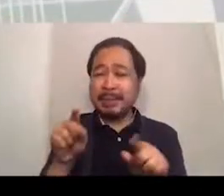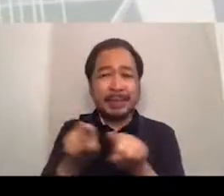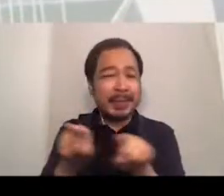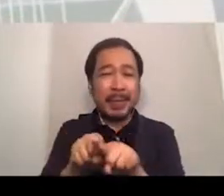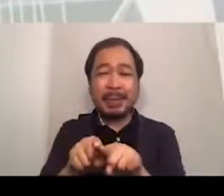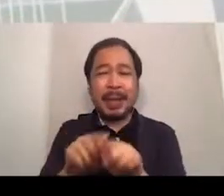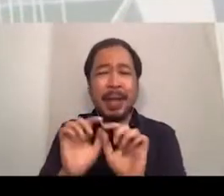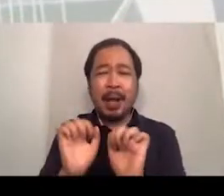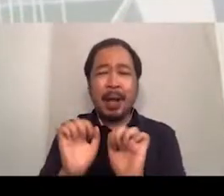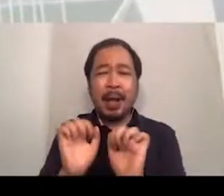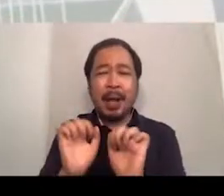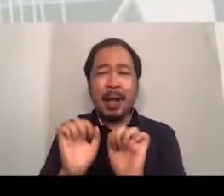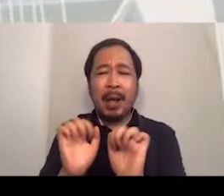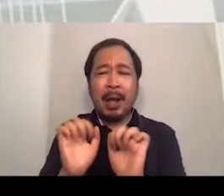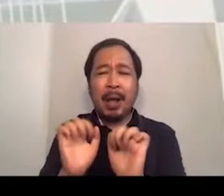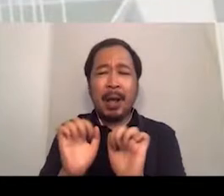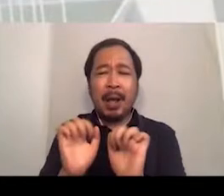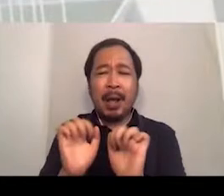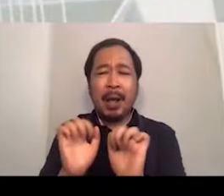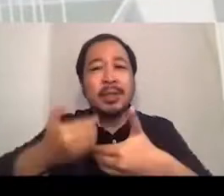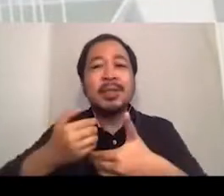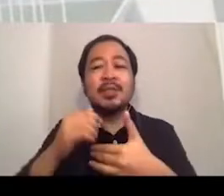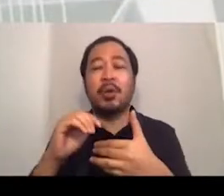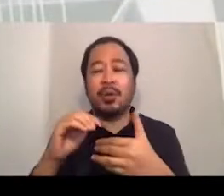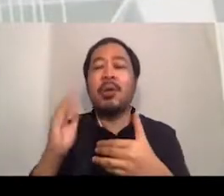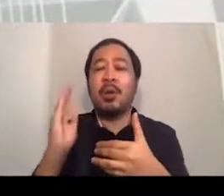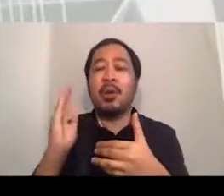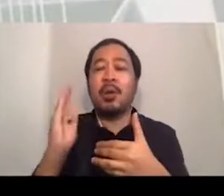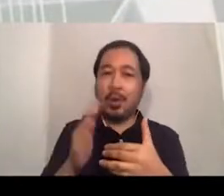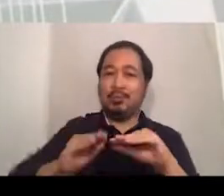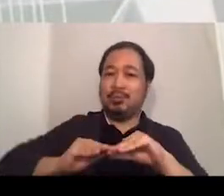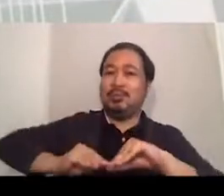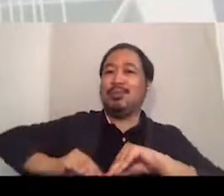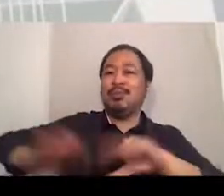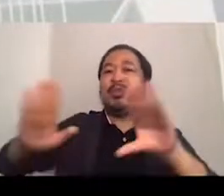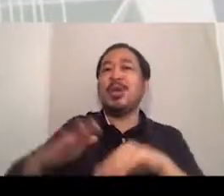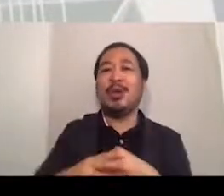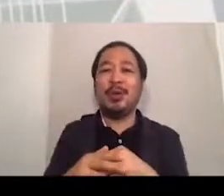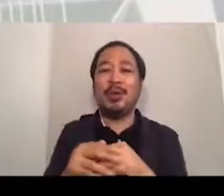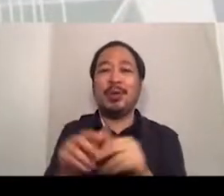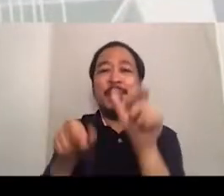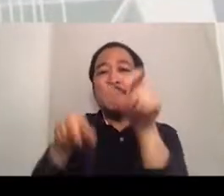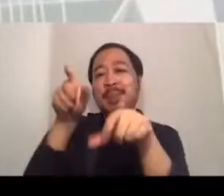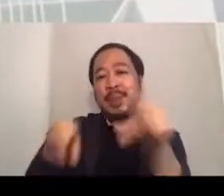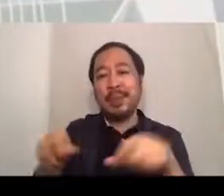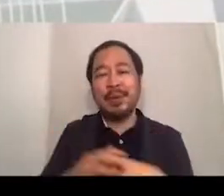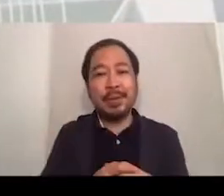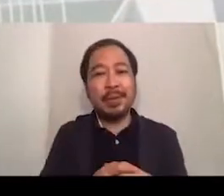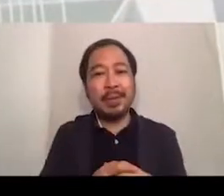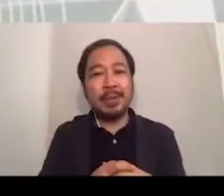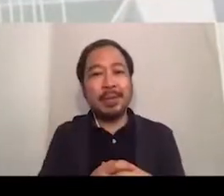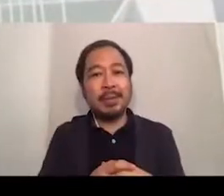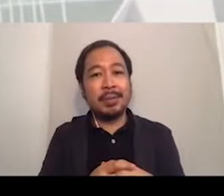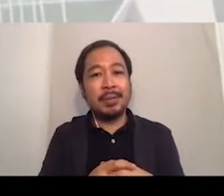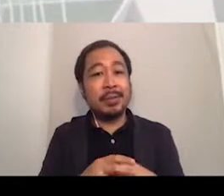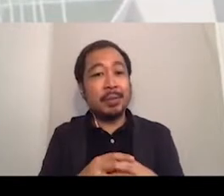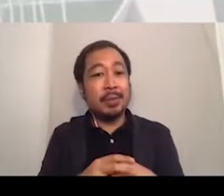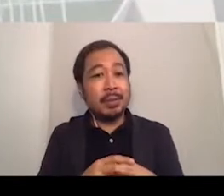We are very very short on time. So is it possible to?